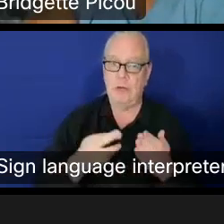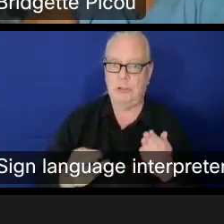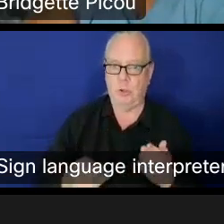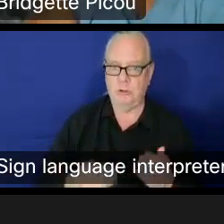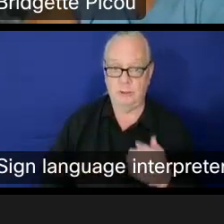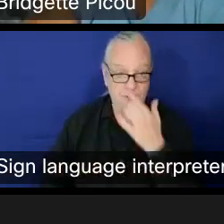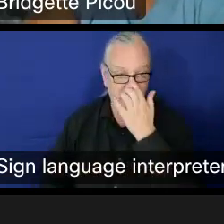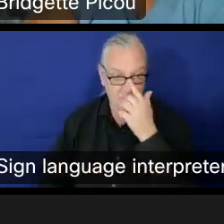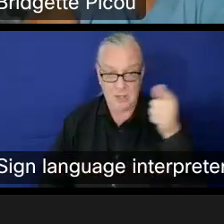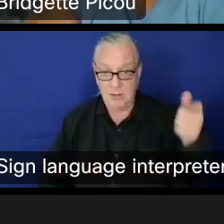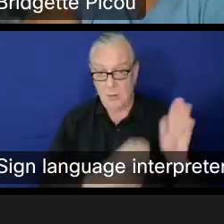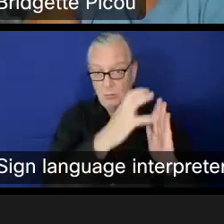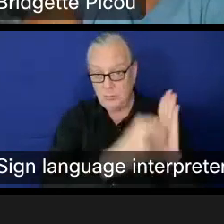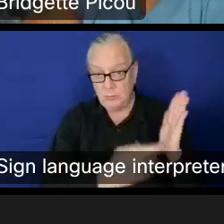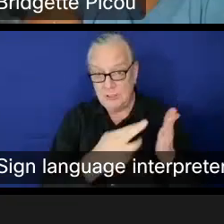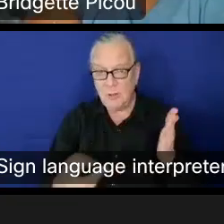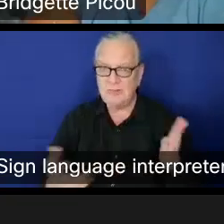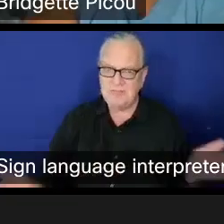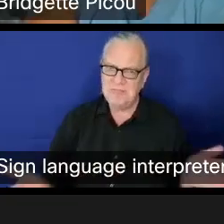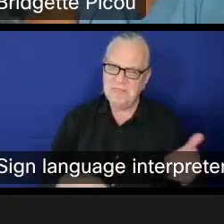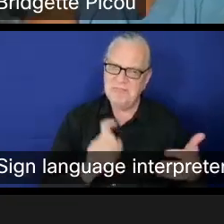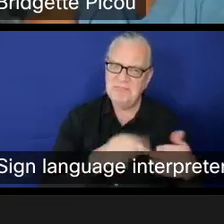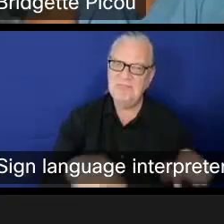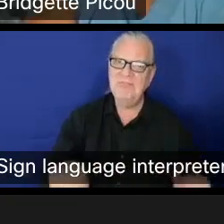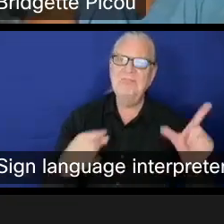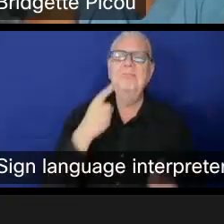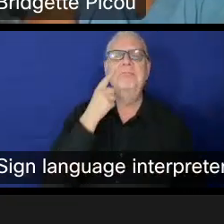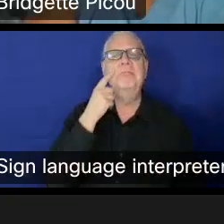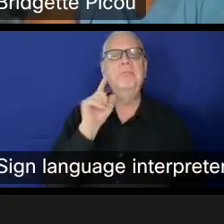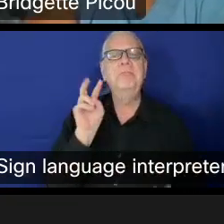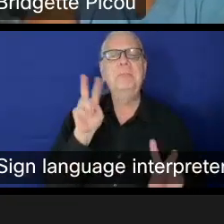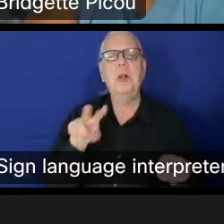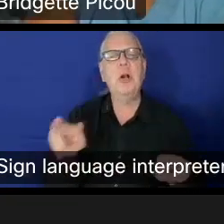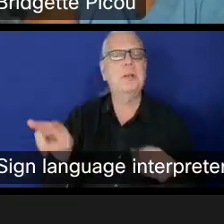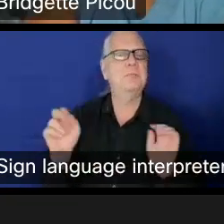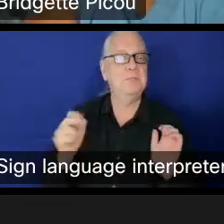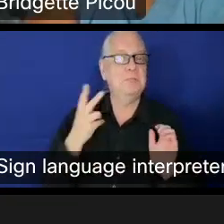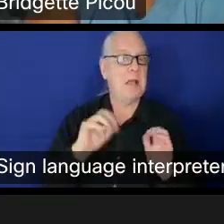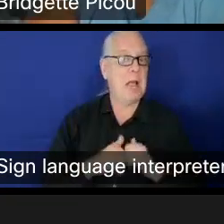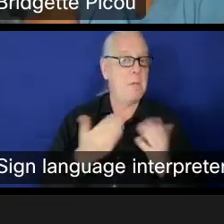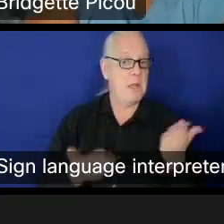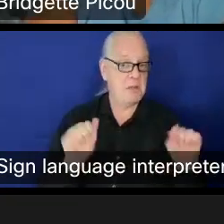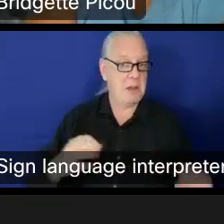resources that I encourage you to at least click on and see what they have and how it may benefit you. Again, that's that